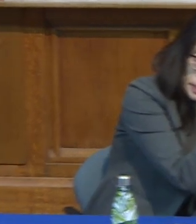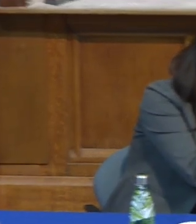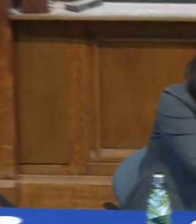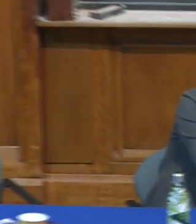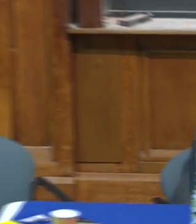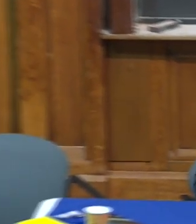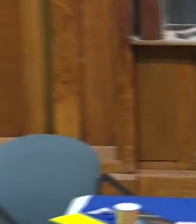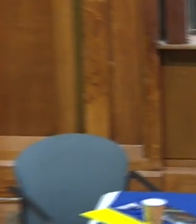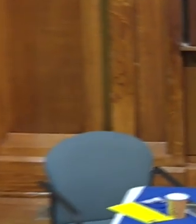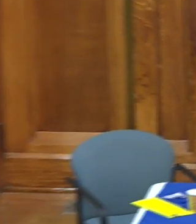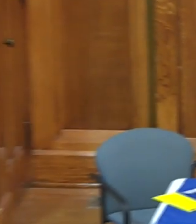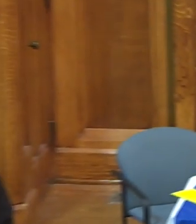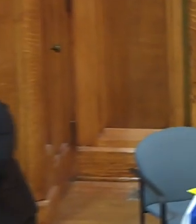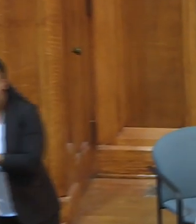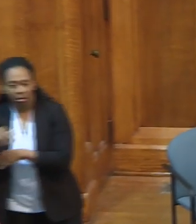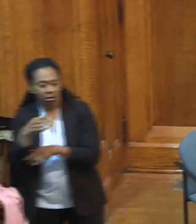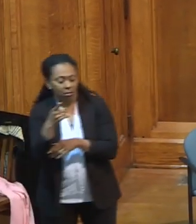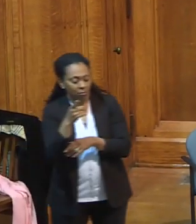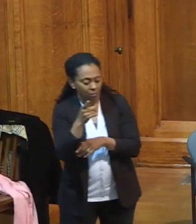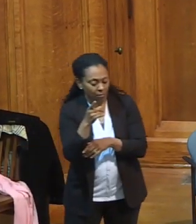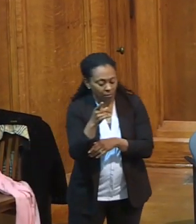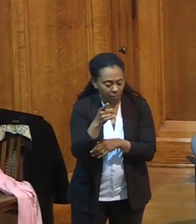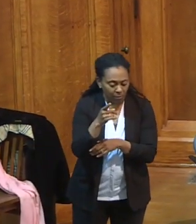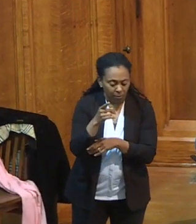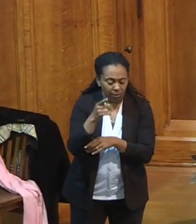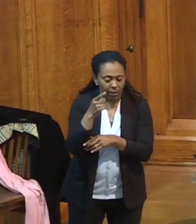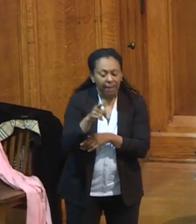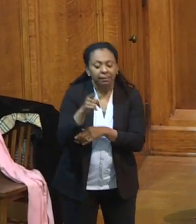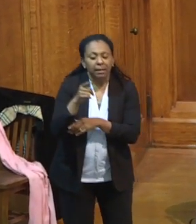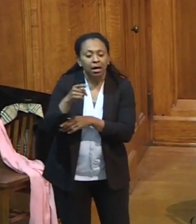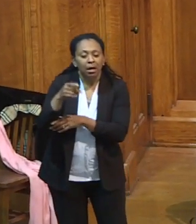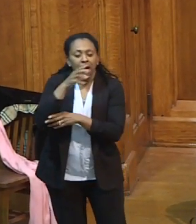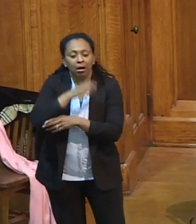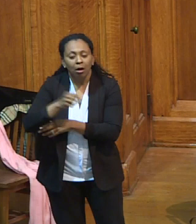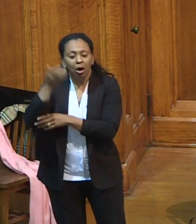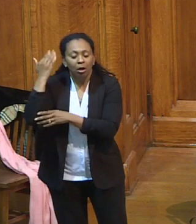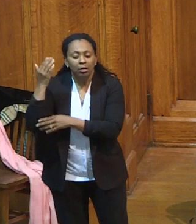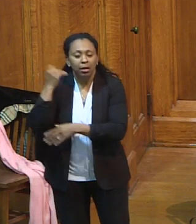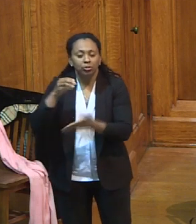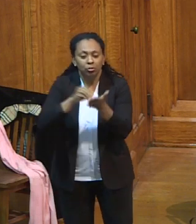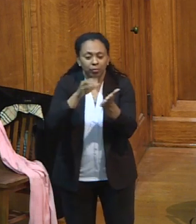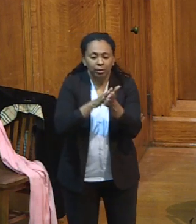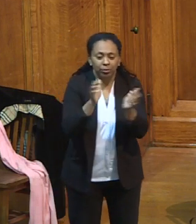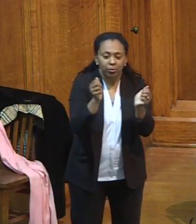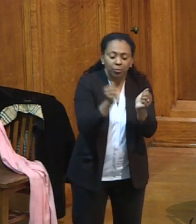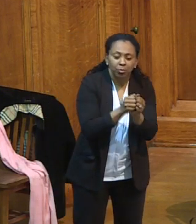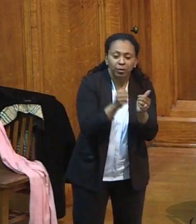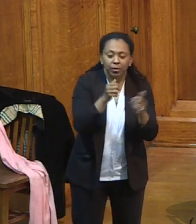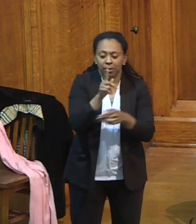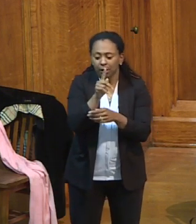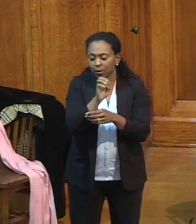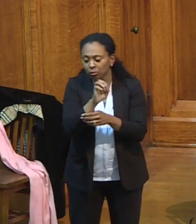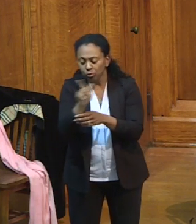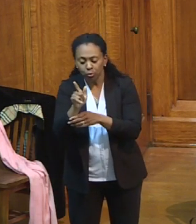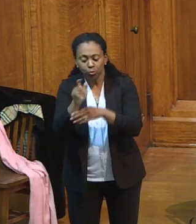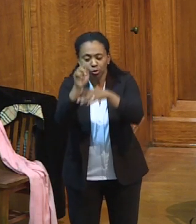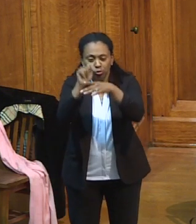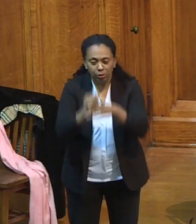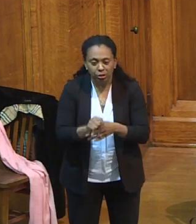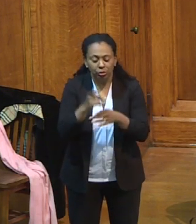So one of the interesting things in the archeological record is that with a stone tool traditions we see stone tools